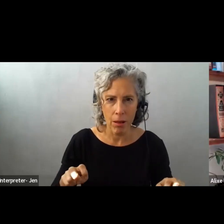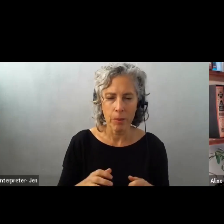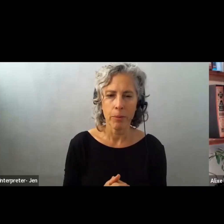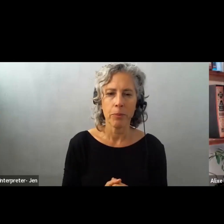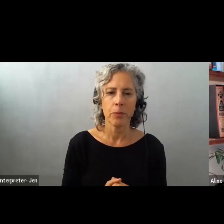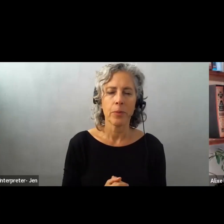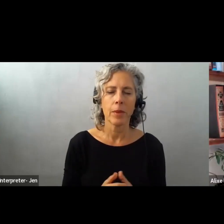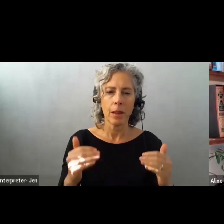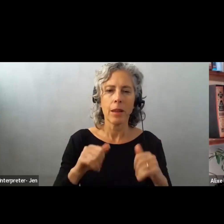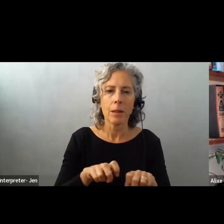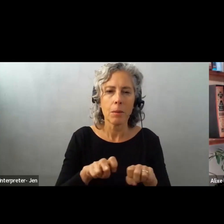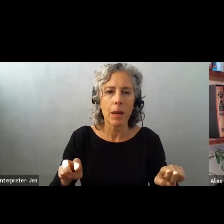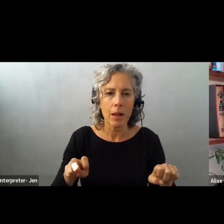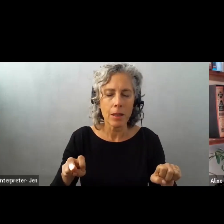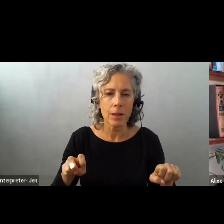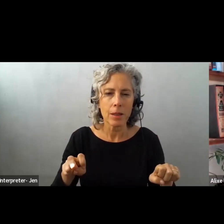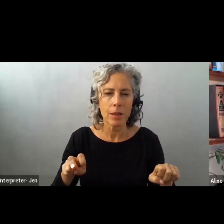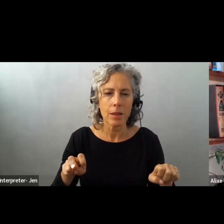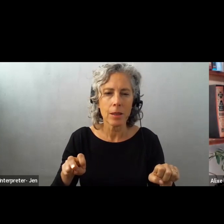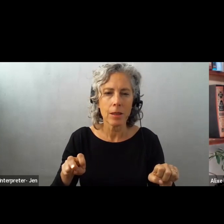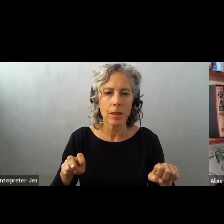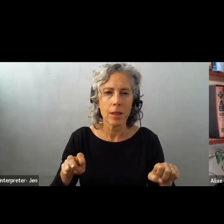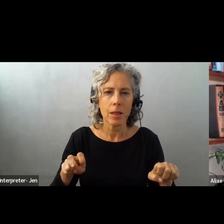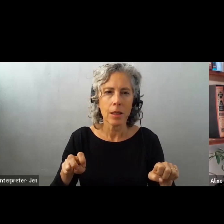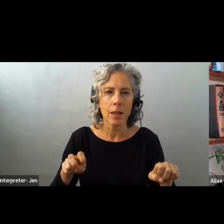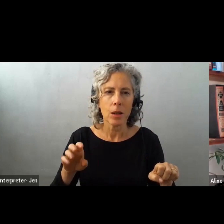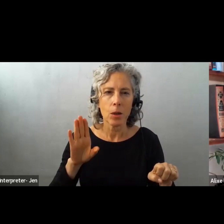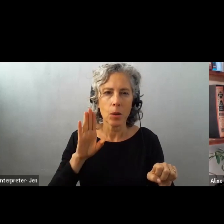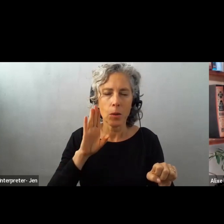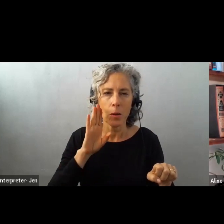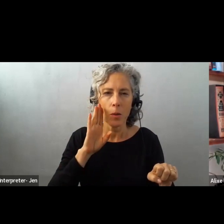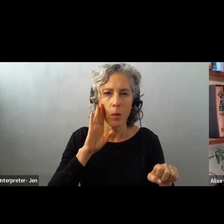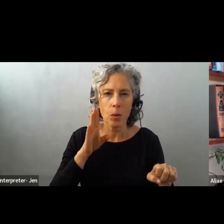next panelist, we are going to be joined with who's going to